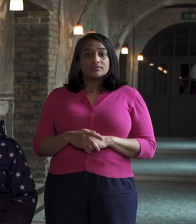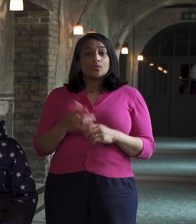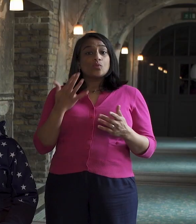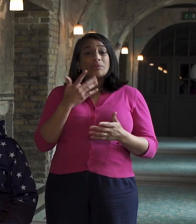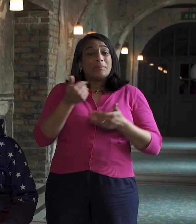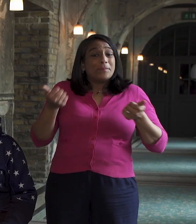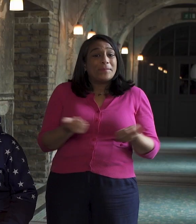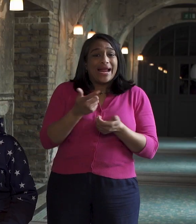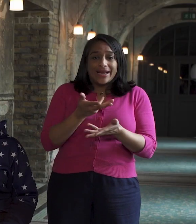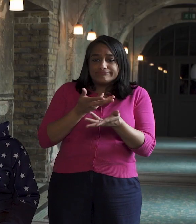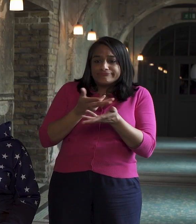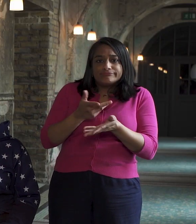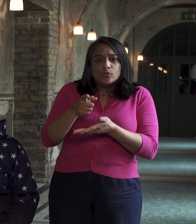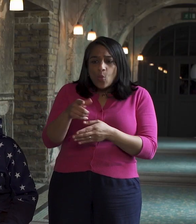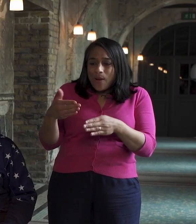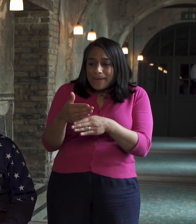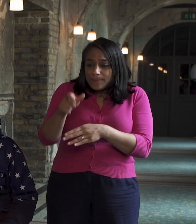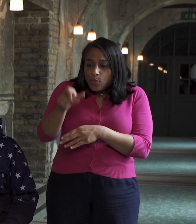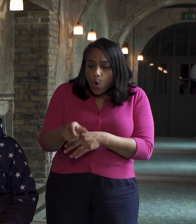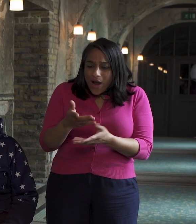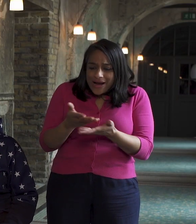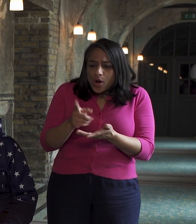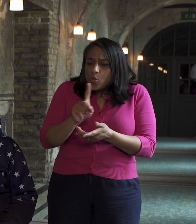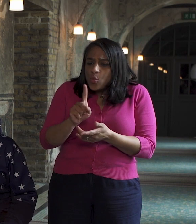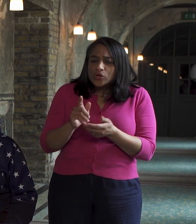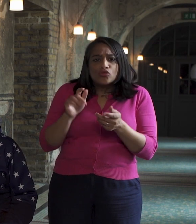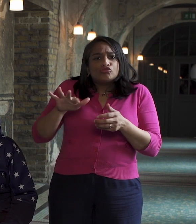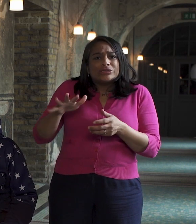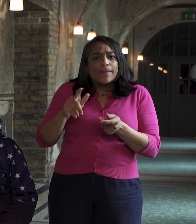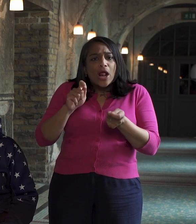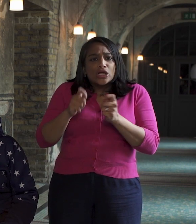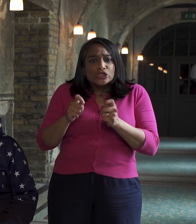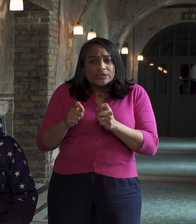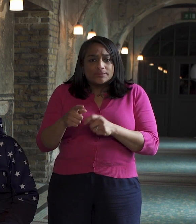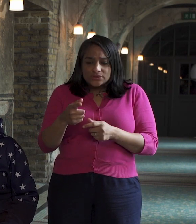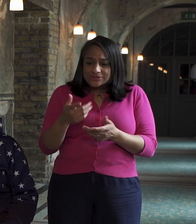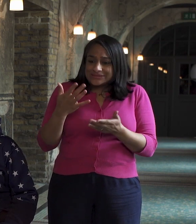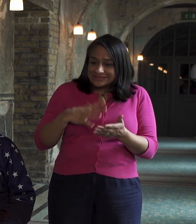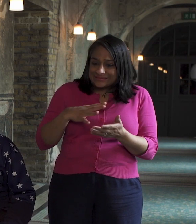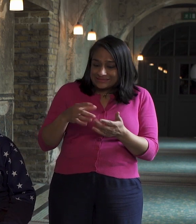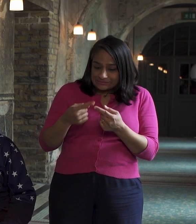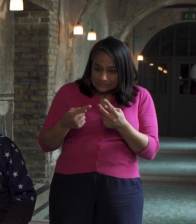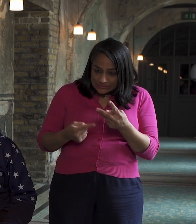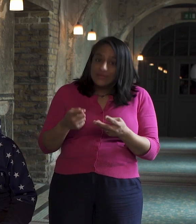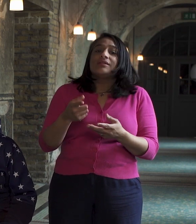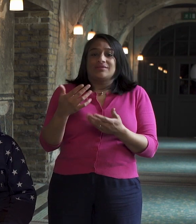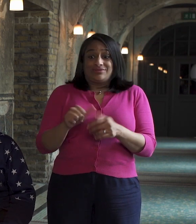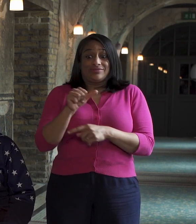Once you have worked out what reasonable adjustments you can make for your employee, biscuit they can apply for a grant from Access to Work